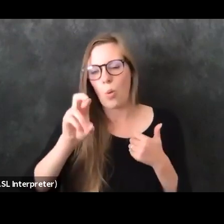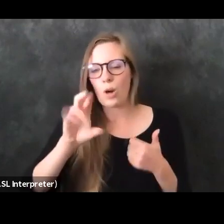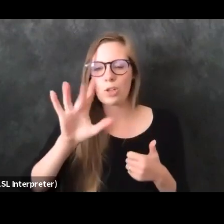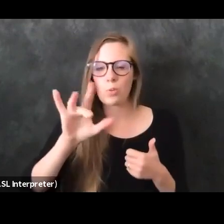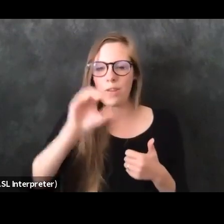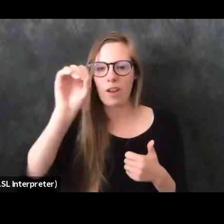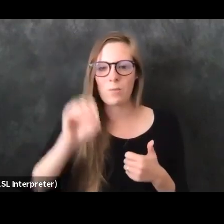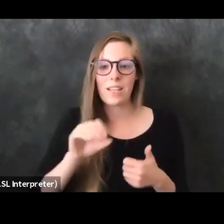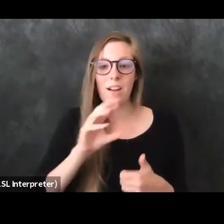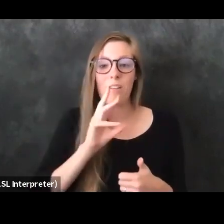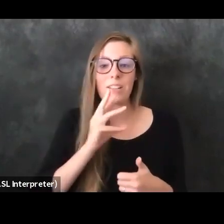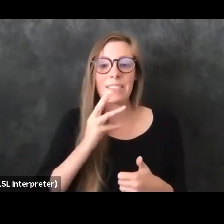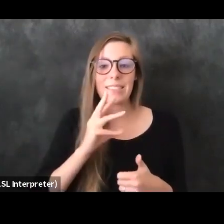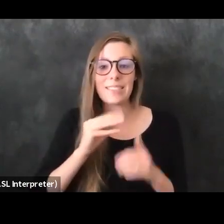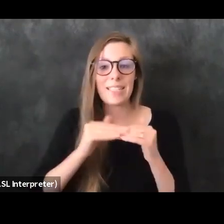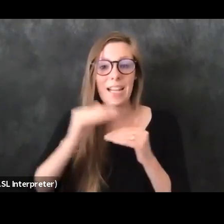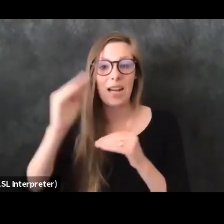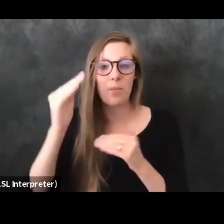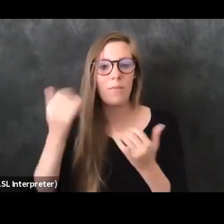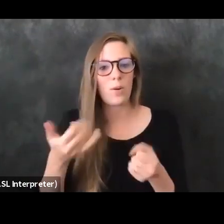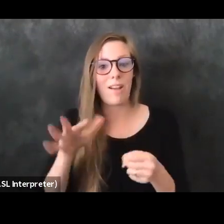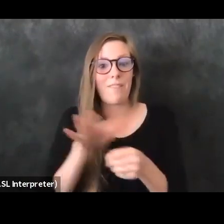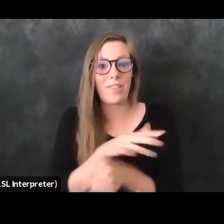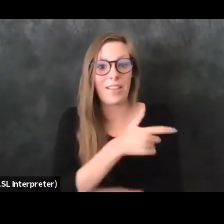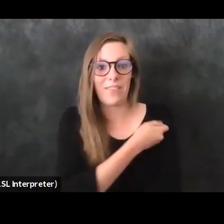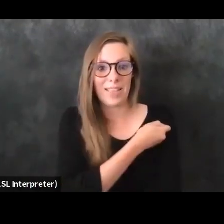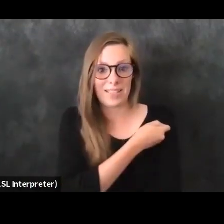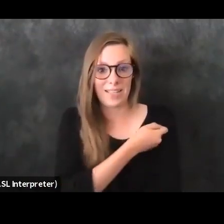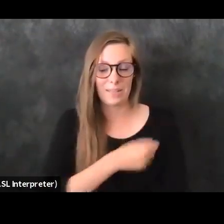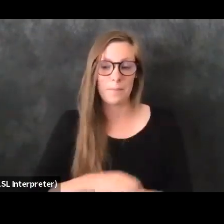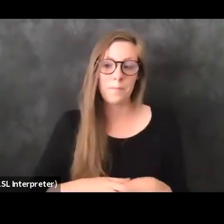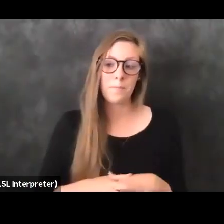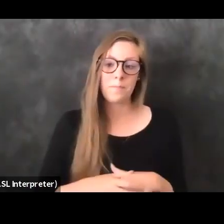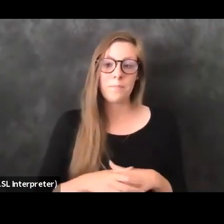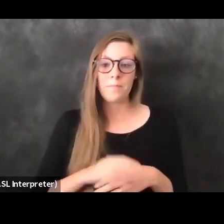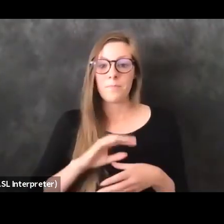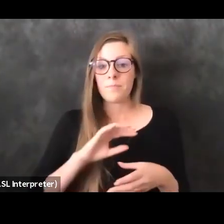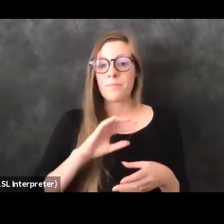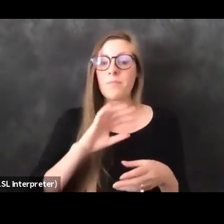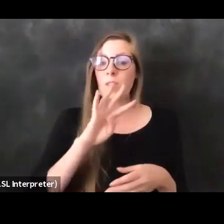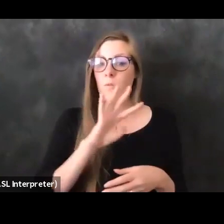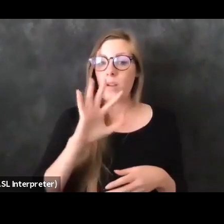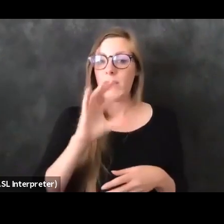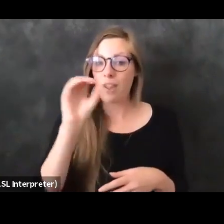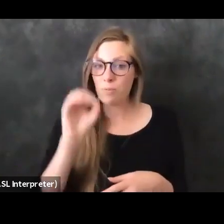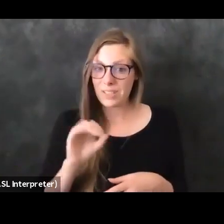older population who are now fully vaccinated in all. Forty five percent of this population,